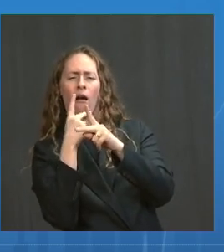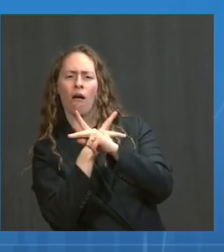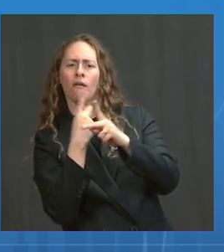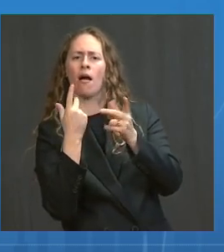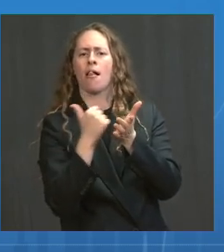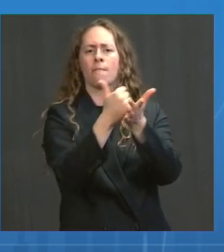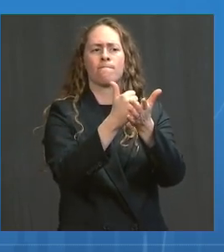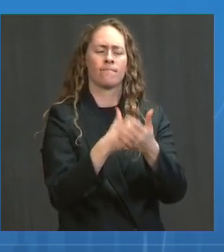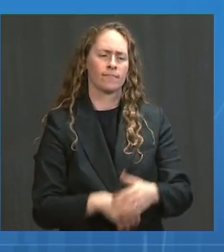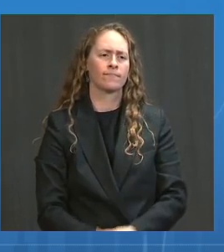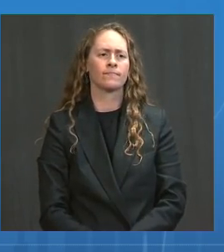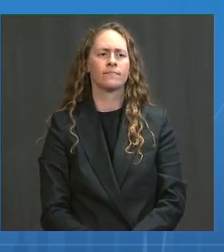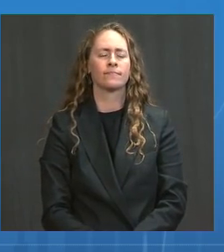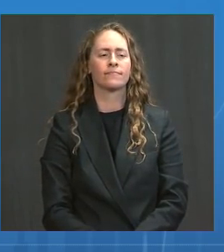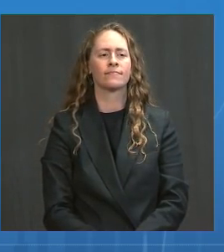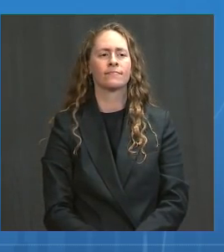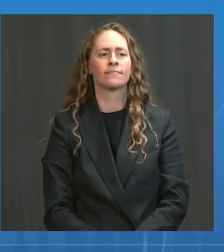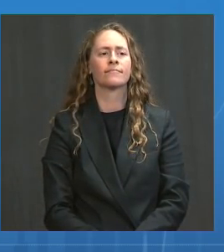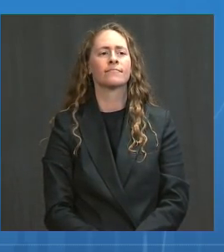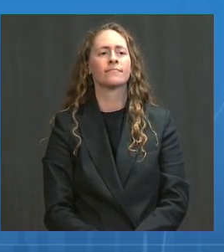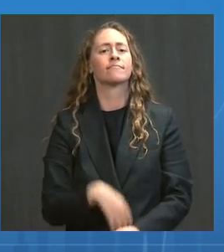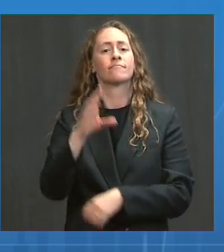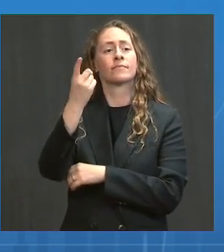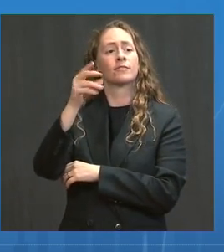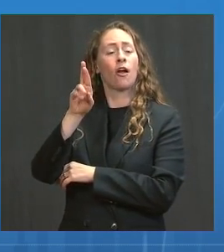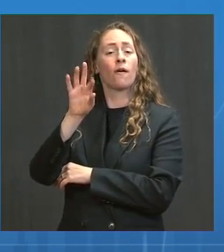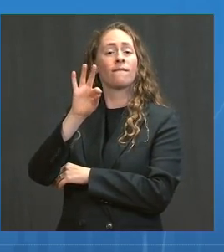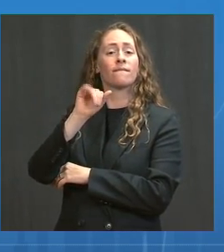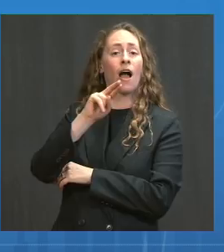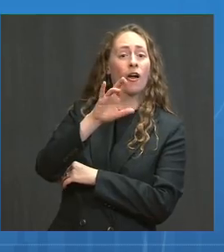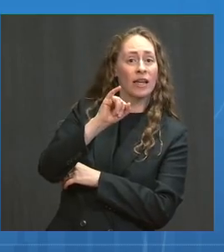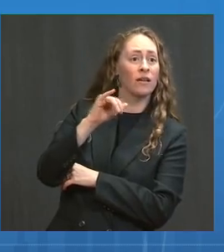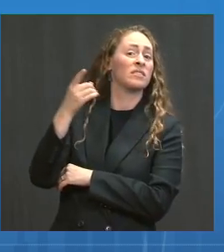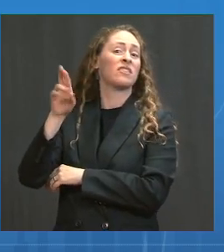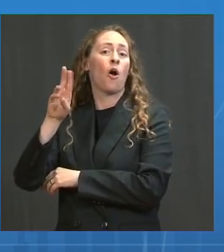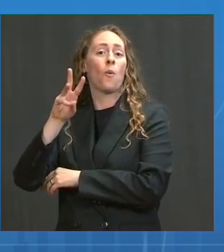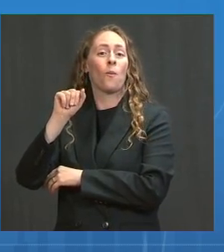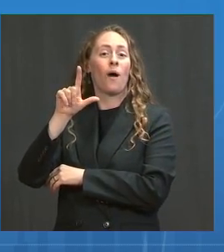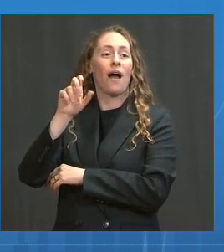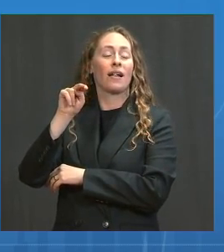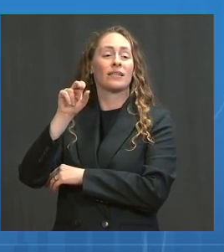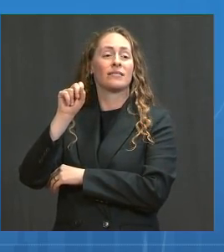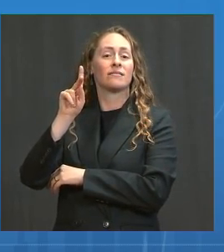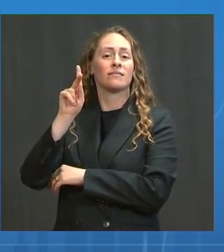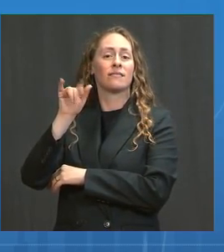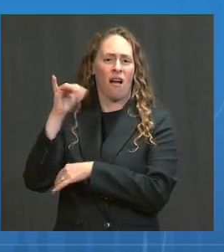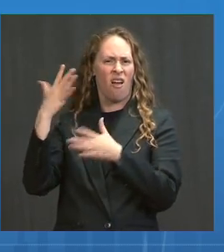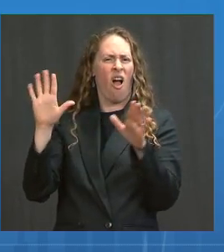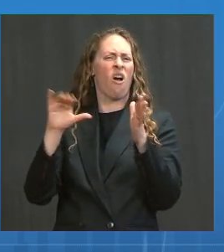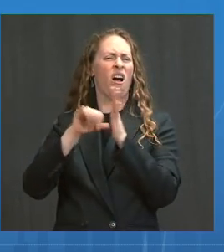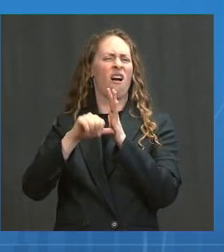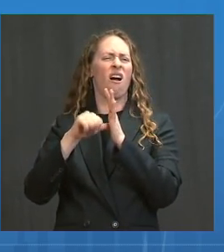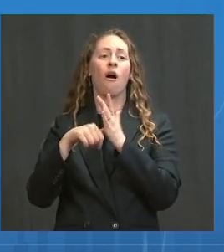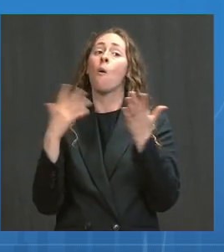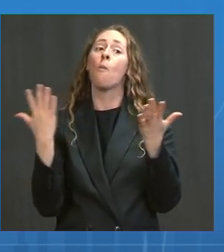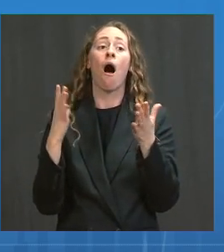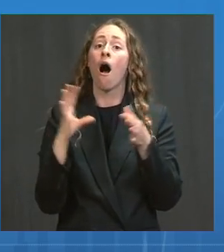And five, as Dr. Fauci and Dr. Walensky have both underscored, the most important step we can take to prevent these outbreaks